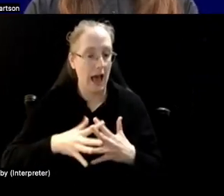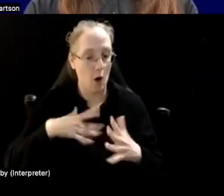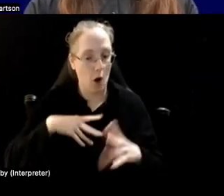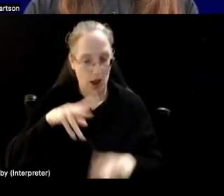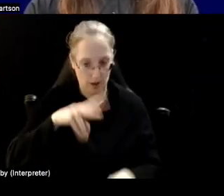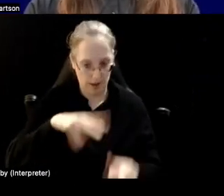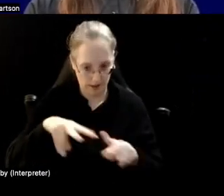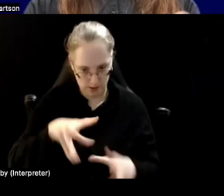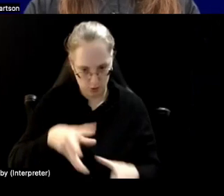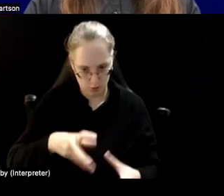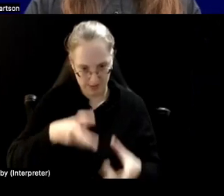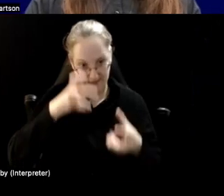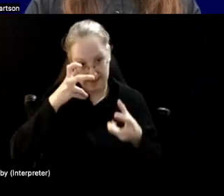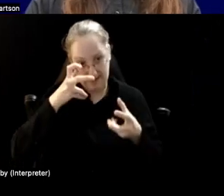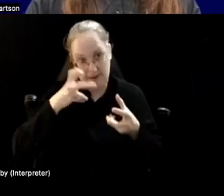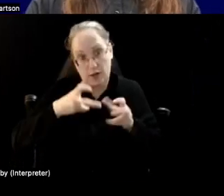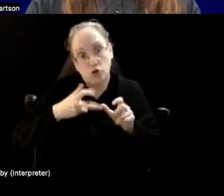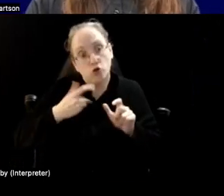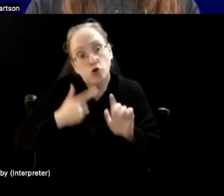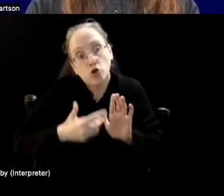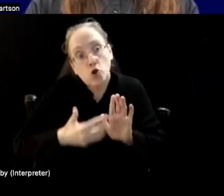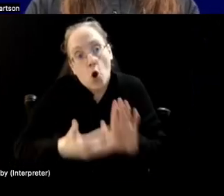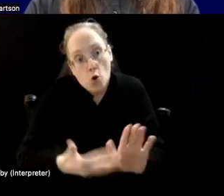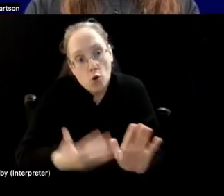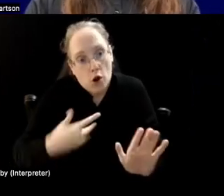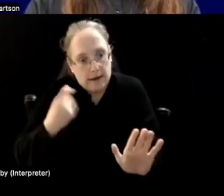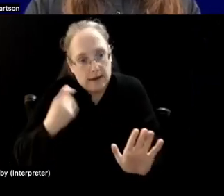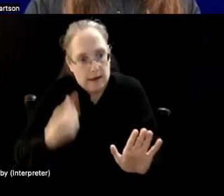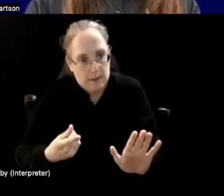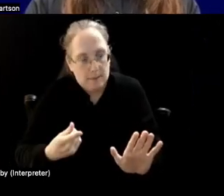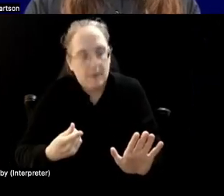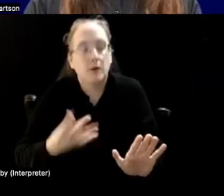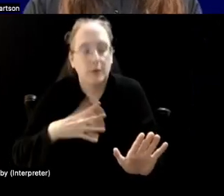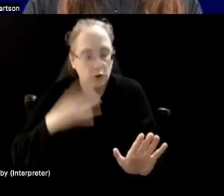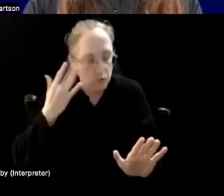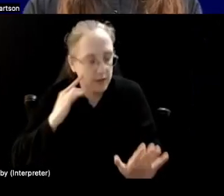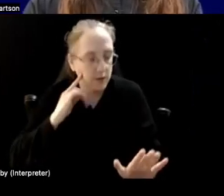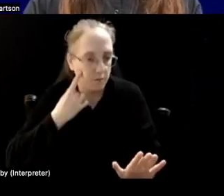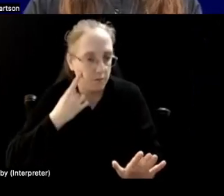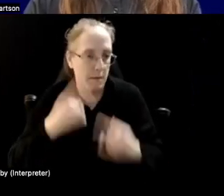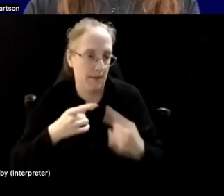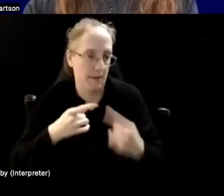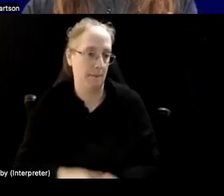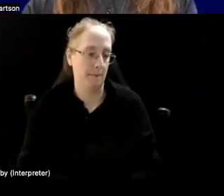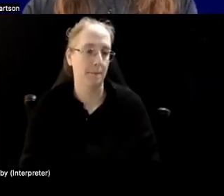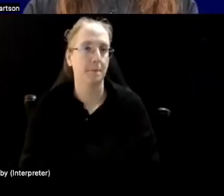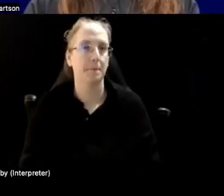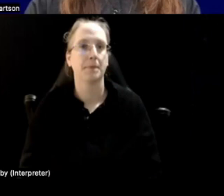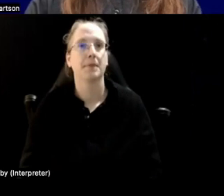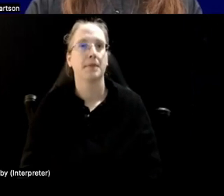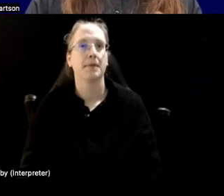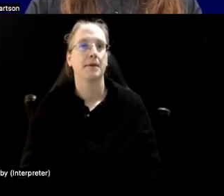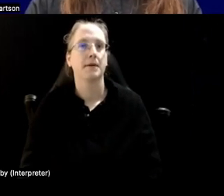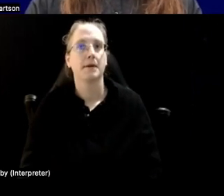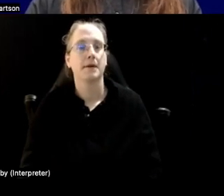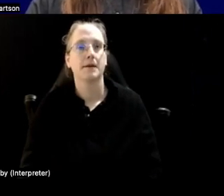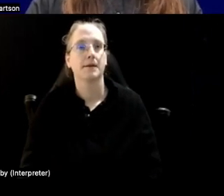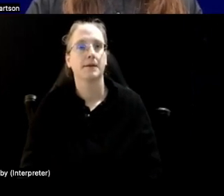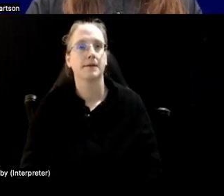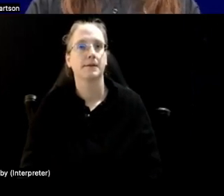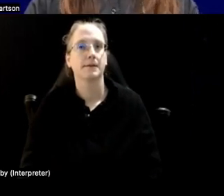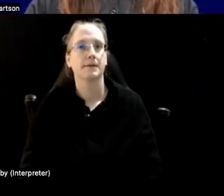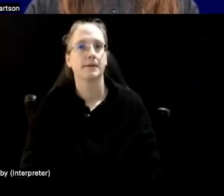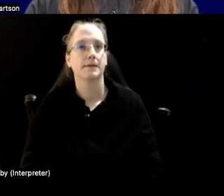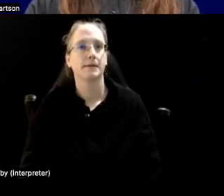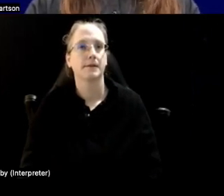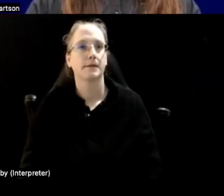to be thought about in deafblind interactions. So, you need to receive in a way that can be